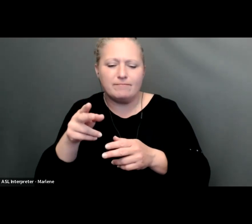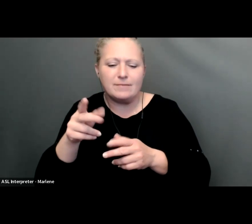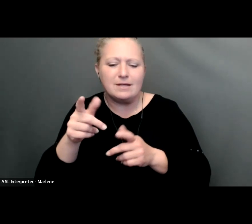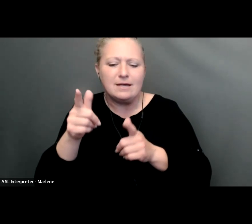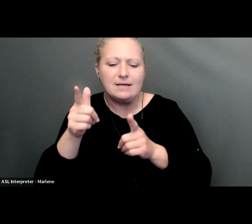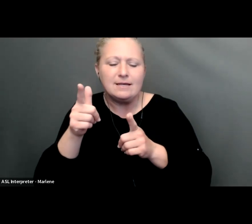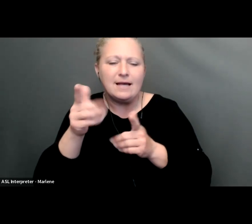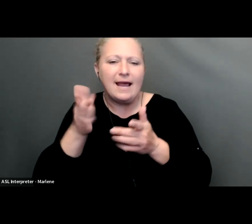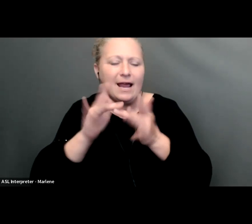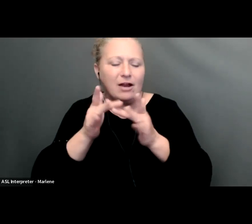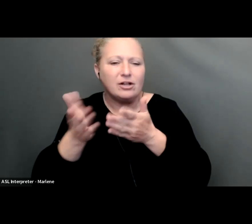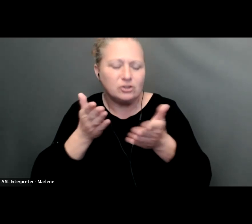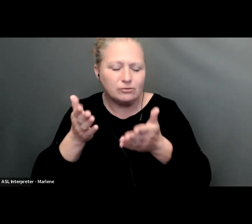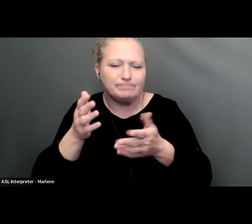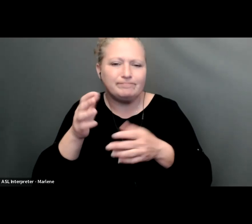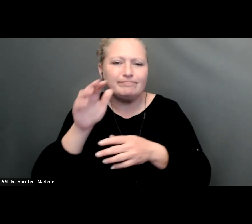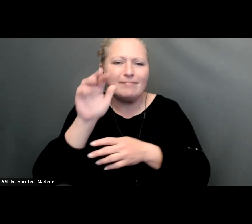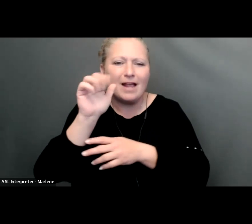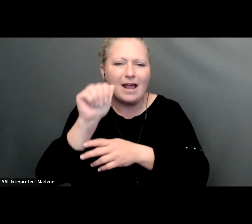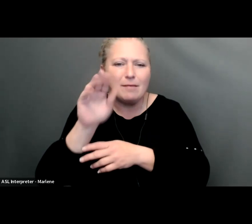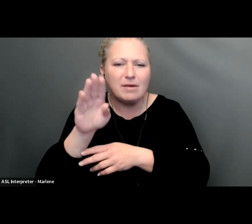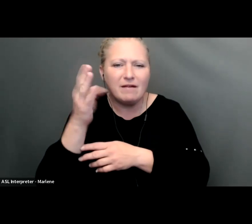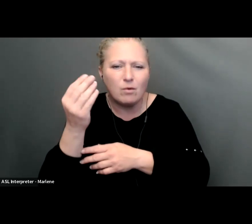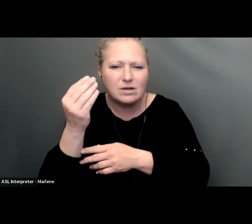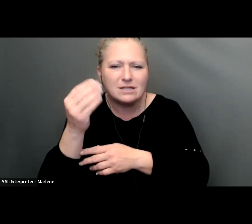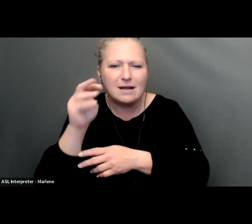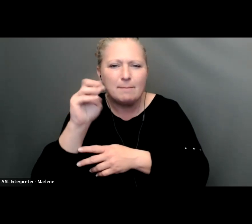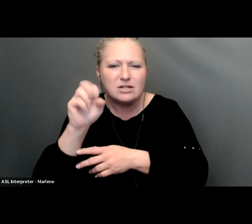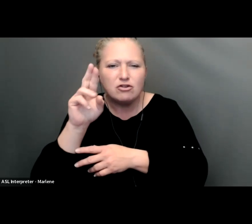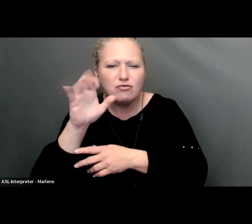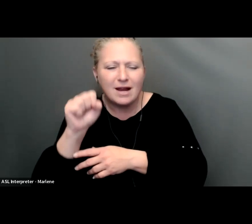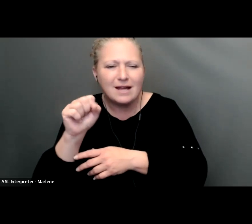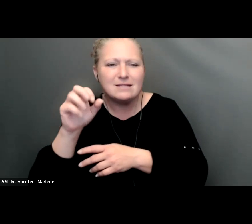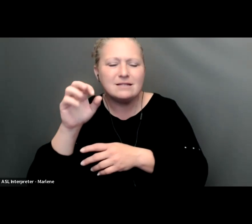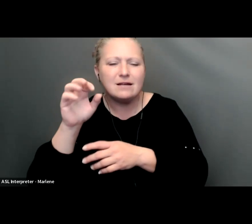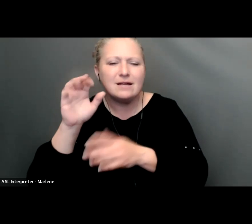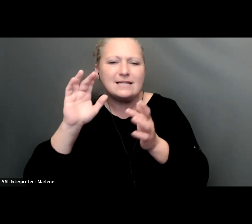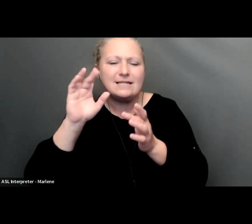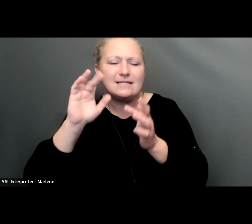Second we're supporting AB 414 by Miss Reyes. This is a Digital equity bill of Rights. It